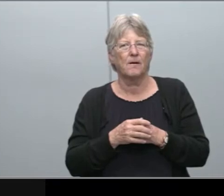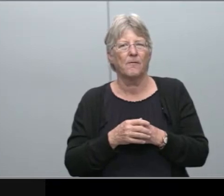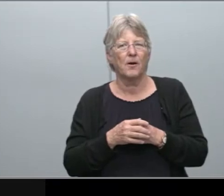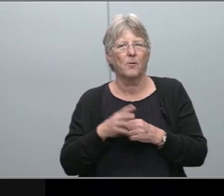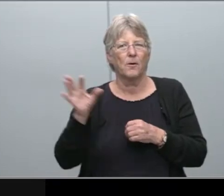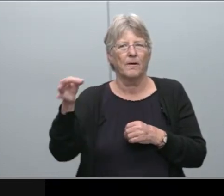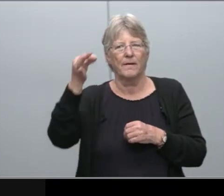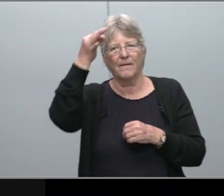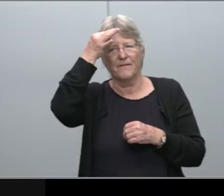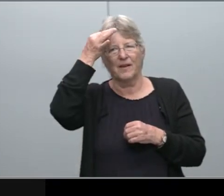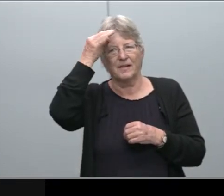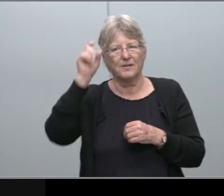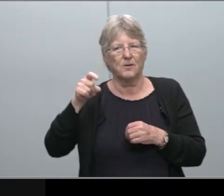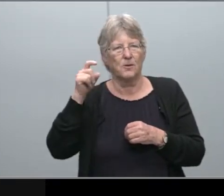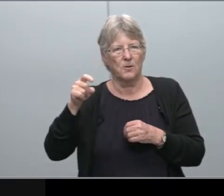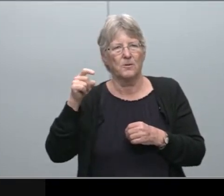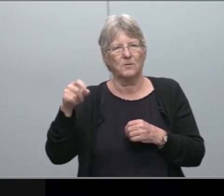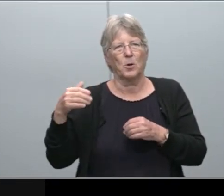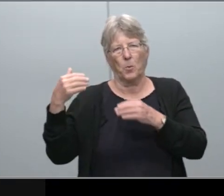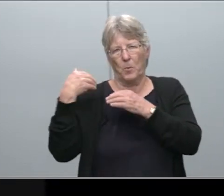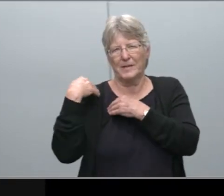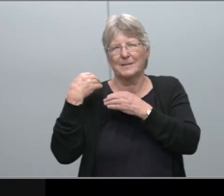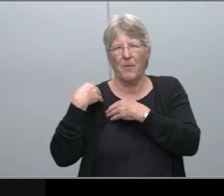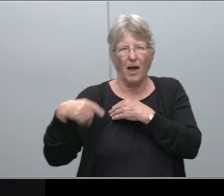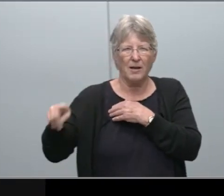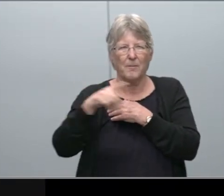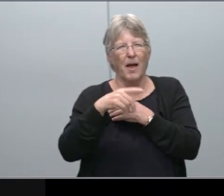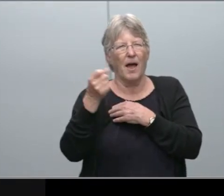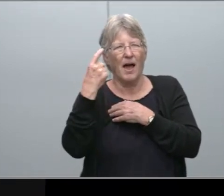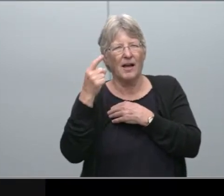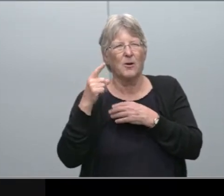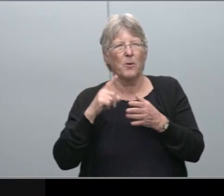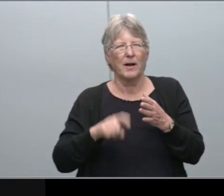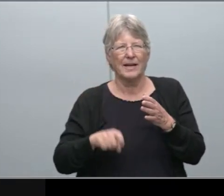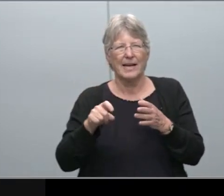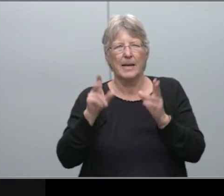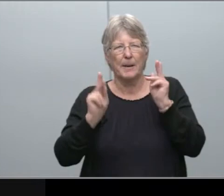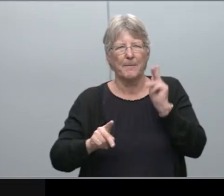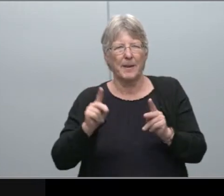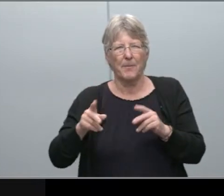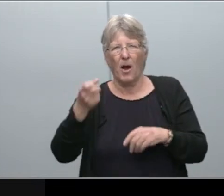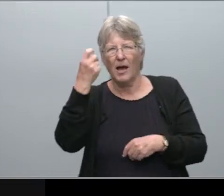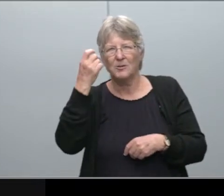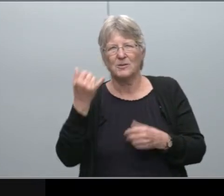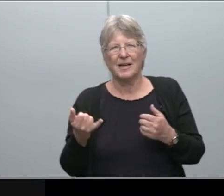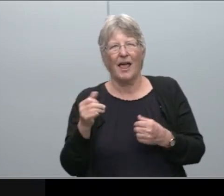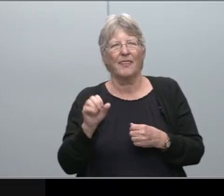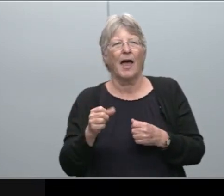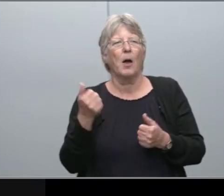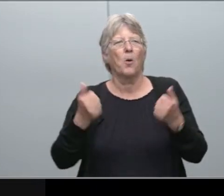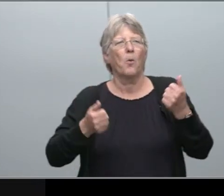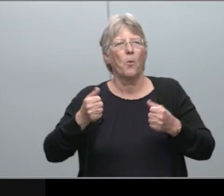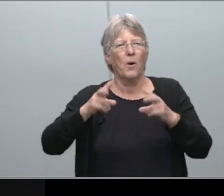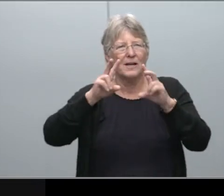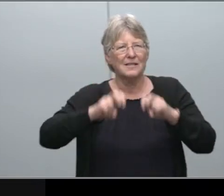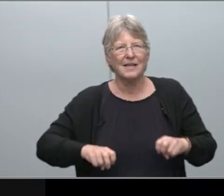And if you've ever taken a look at large amounts of data, you wanna be organized from the get-go.